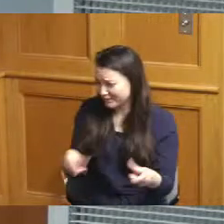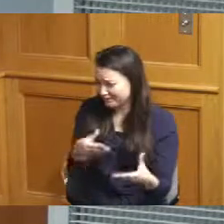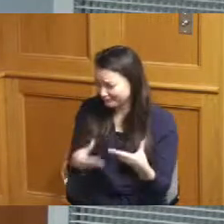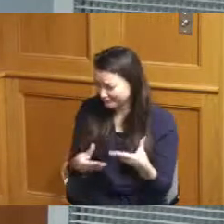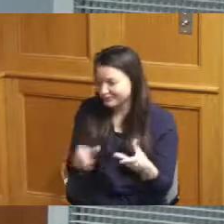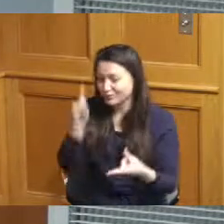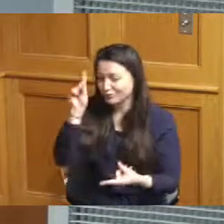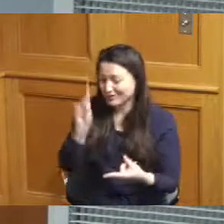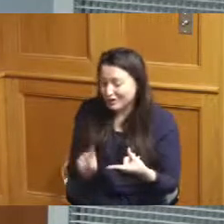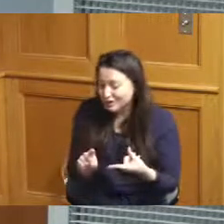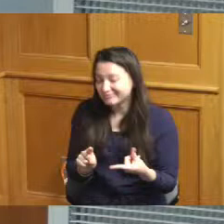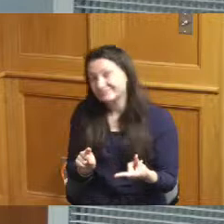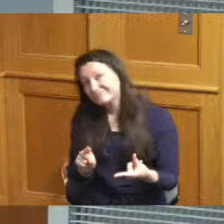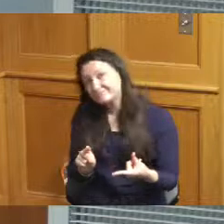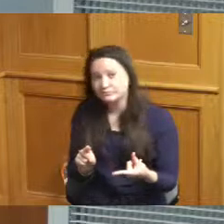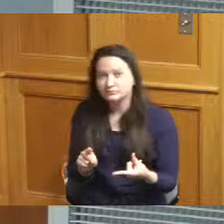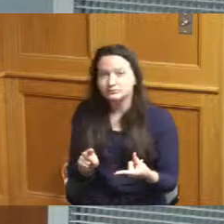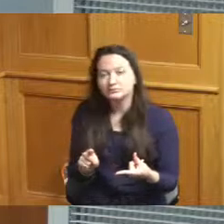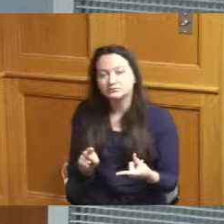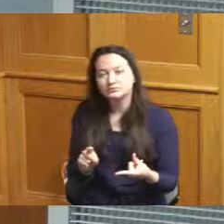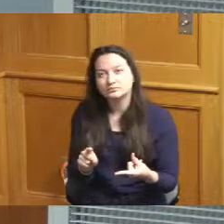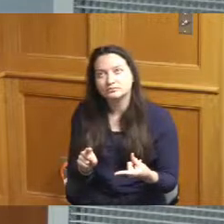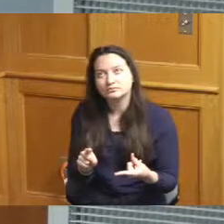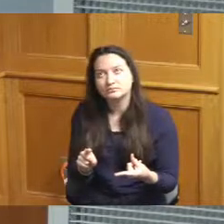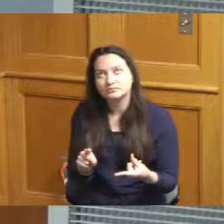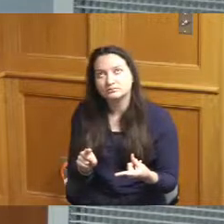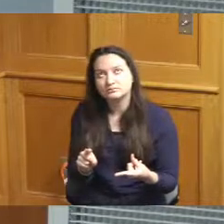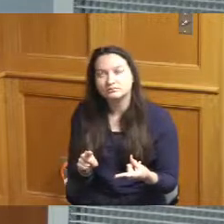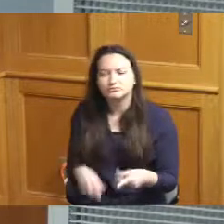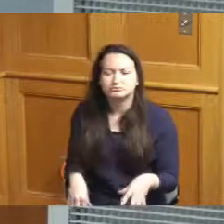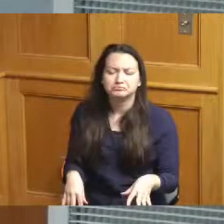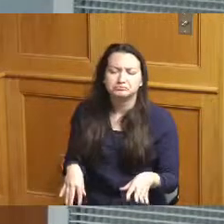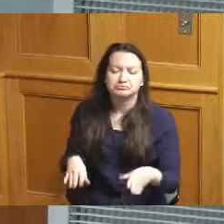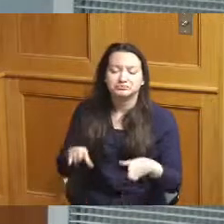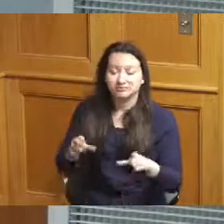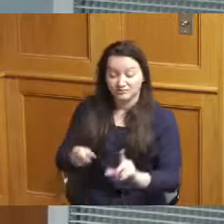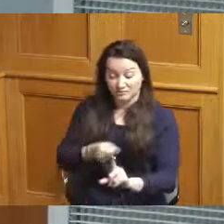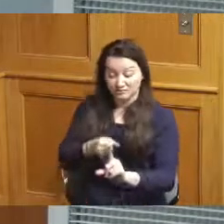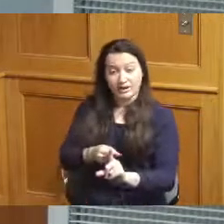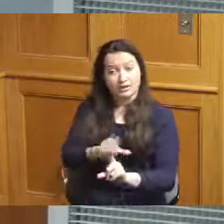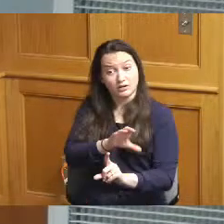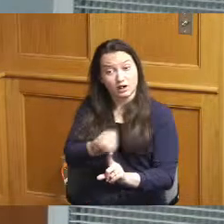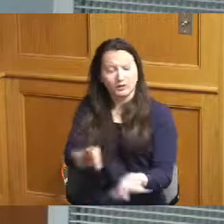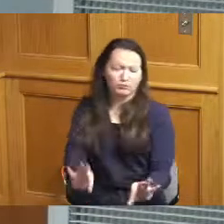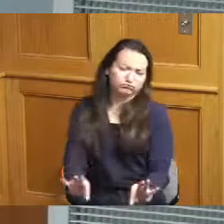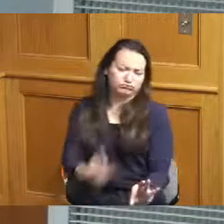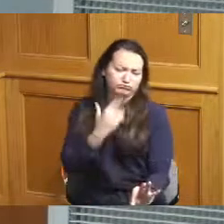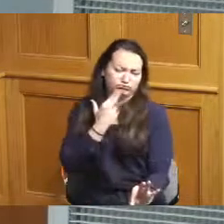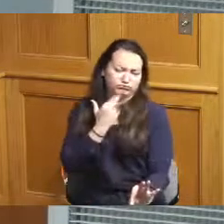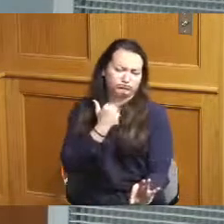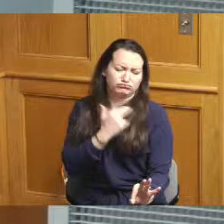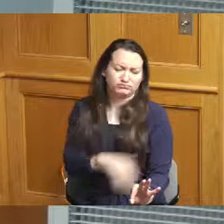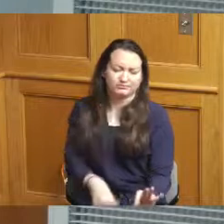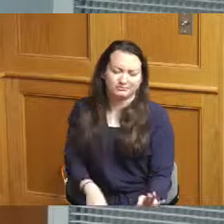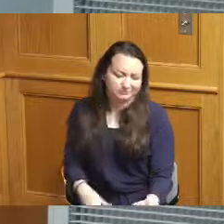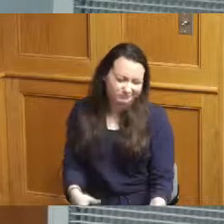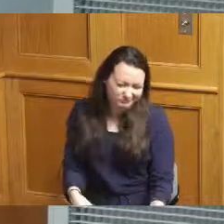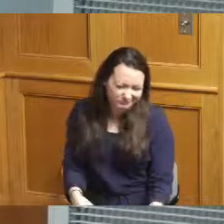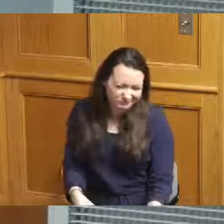reduction while it would have a small effect on the company it's just a it's a minor change